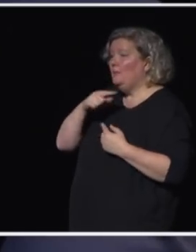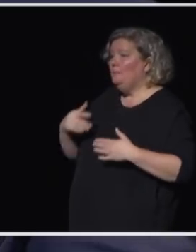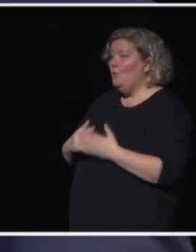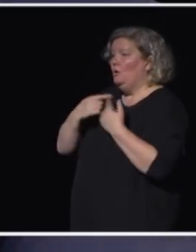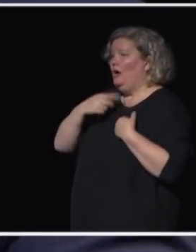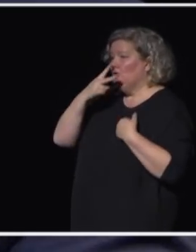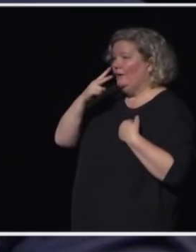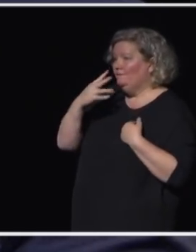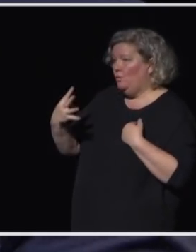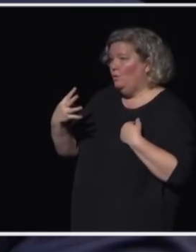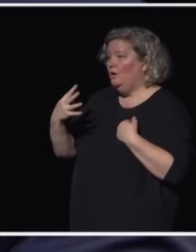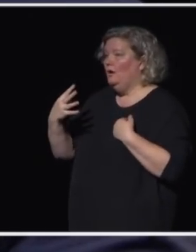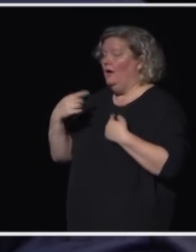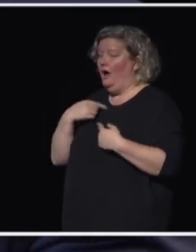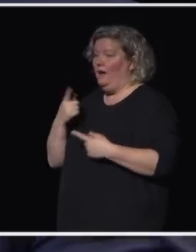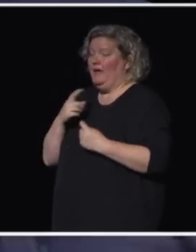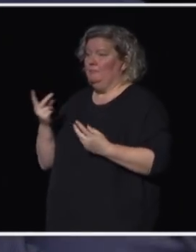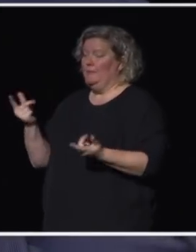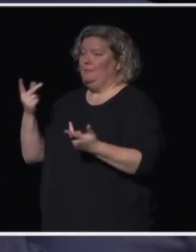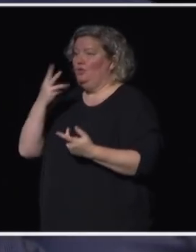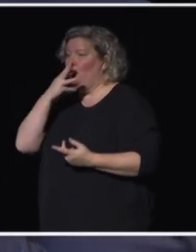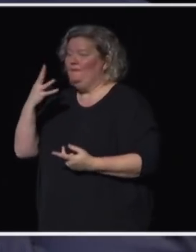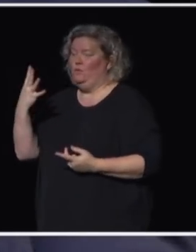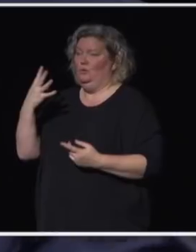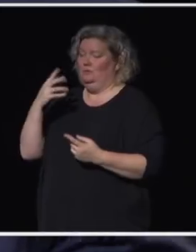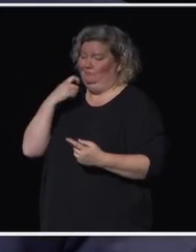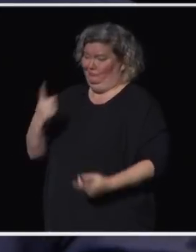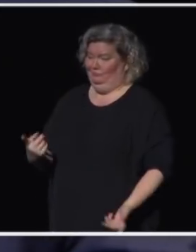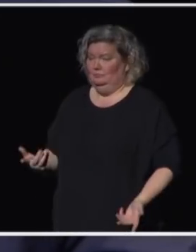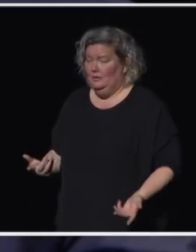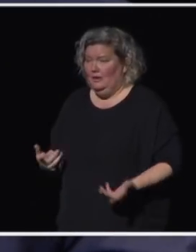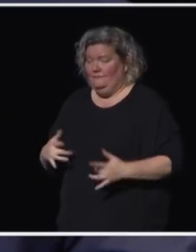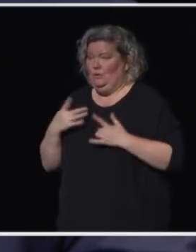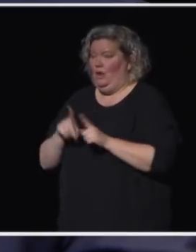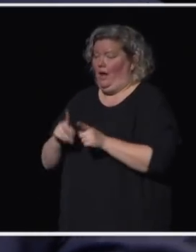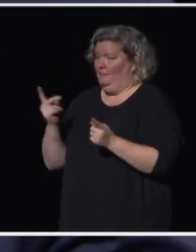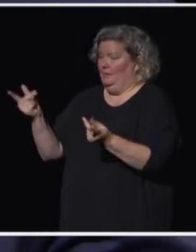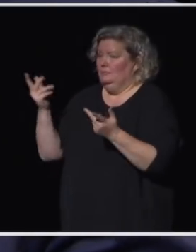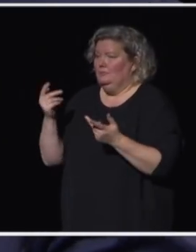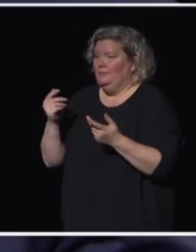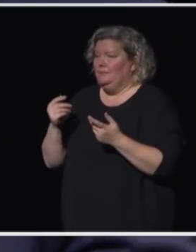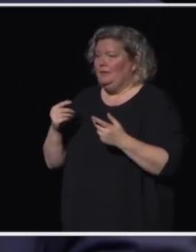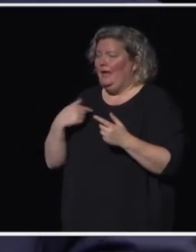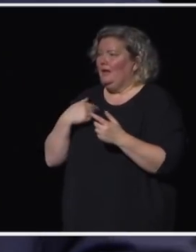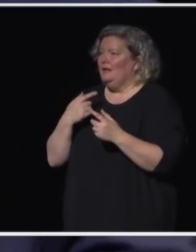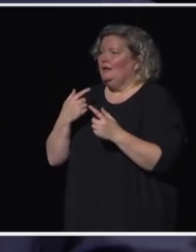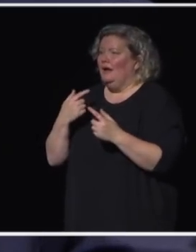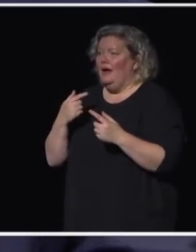and I turned 34 like the next day. You know? Like, I cannot. I mean, I just like -- and that was kind of good.